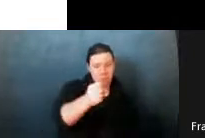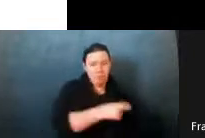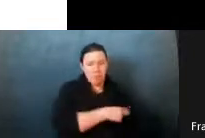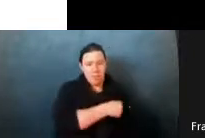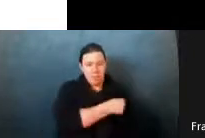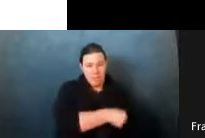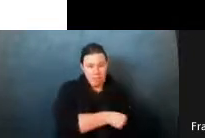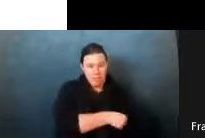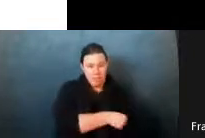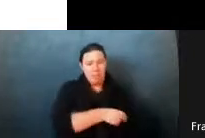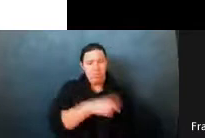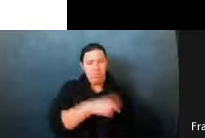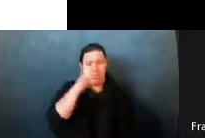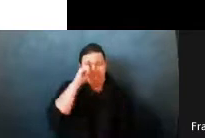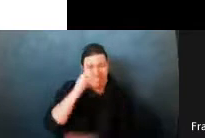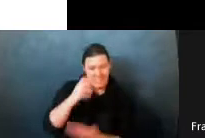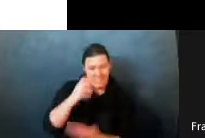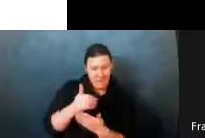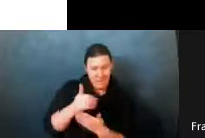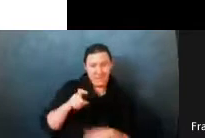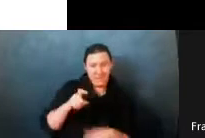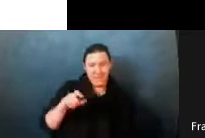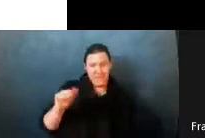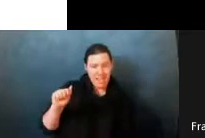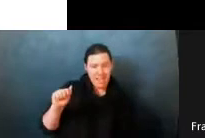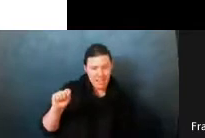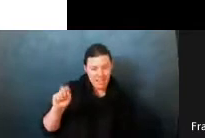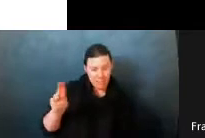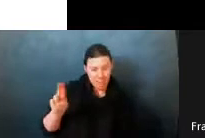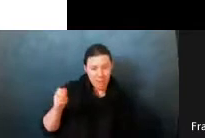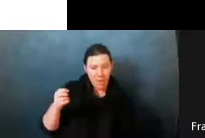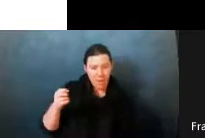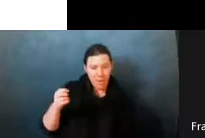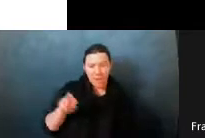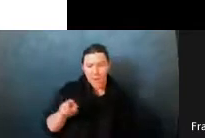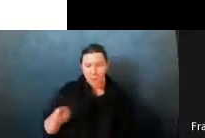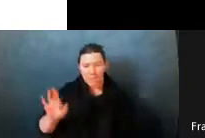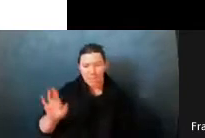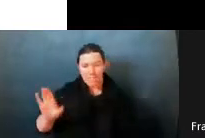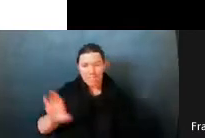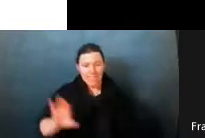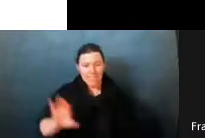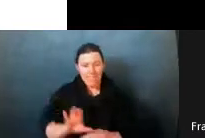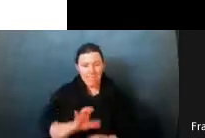They said he needed an APU. And then they looked at his computer, and they said, oh, he makes too much money.